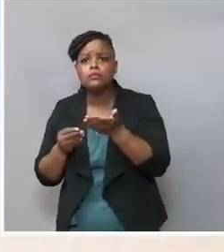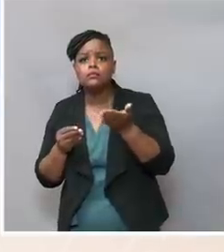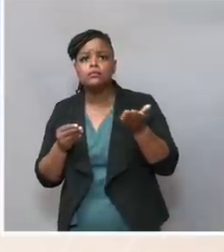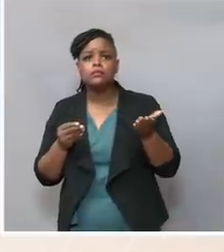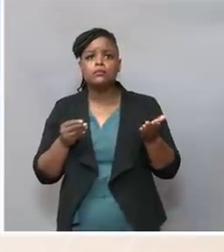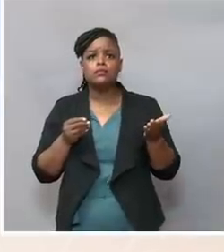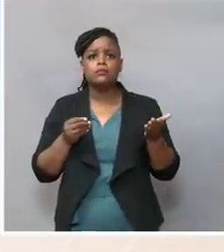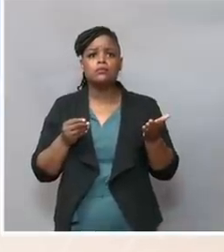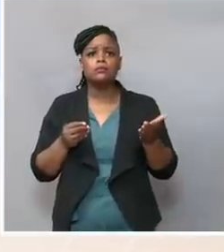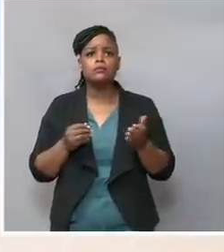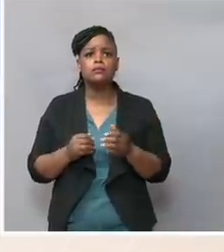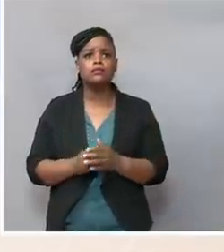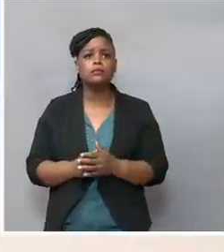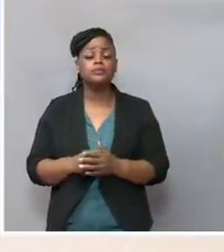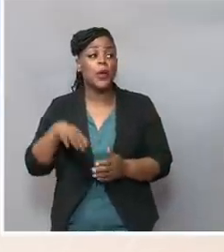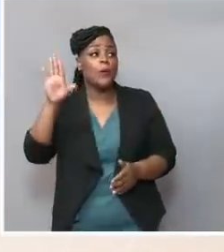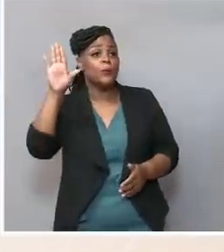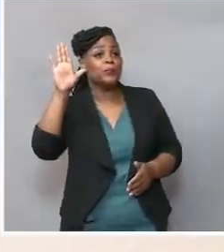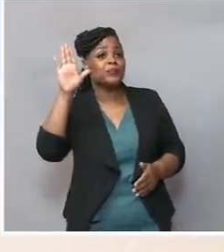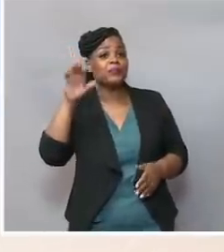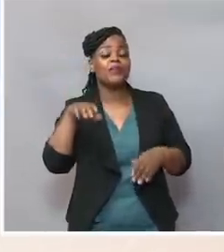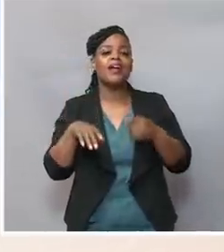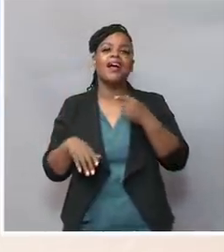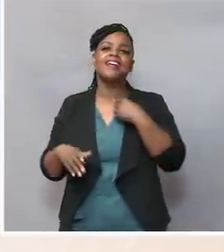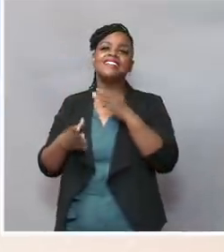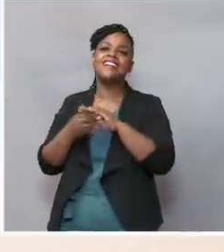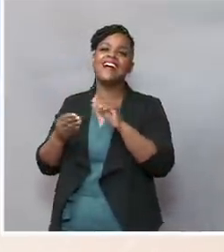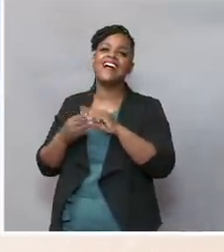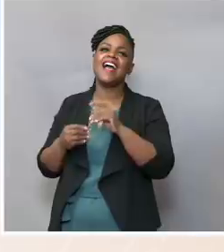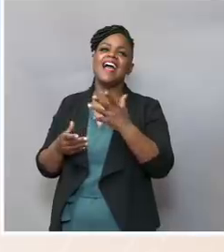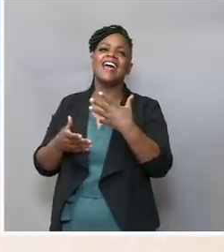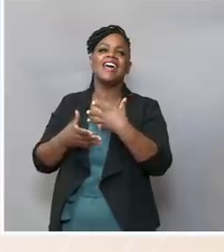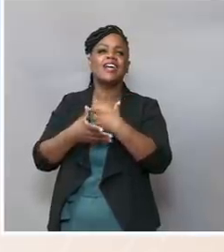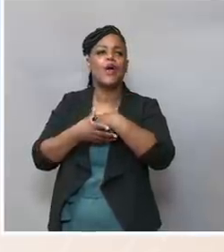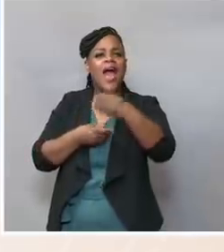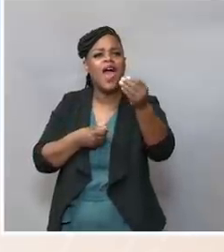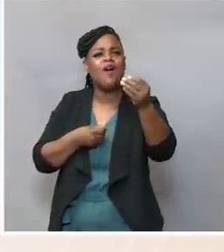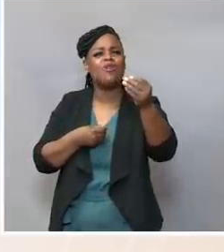Secretary Haaland: I'll just say get out into the outdoors and visit a national park soon.